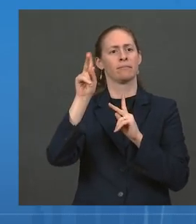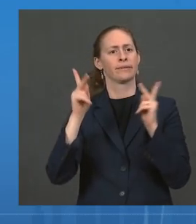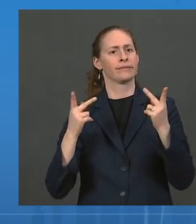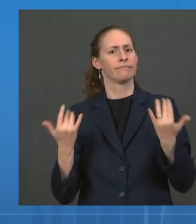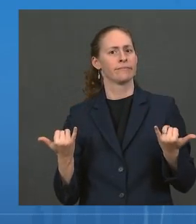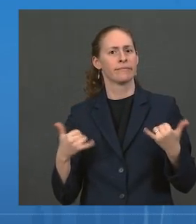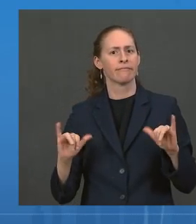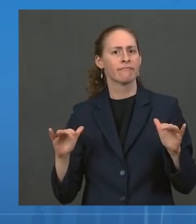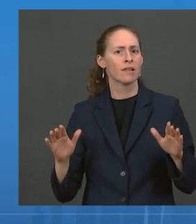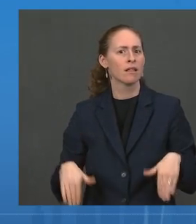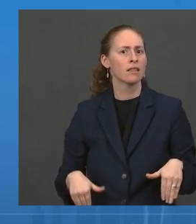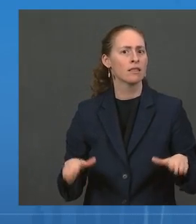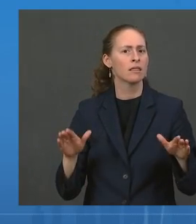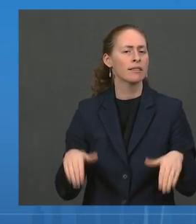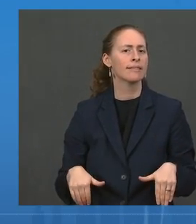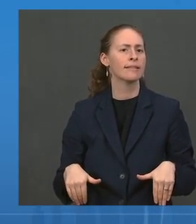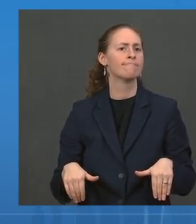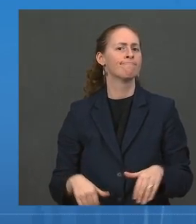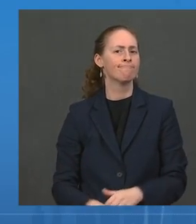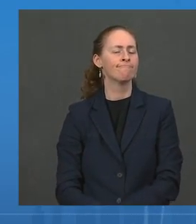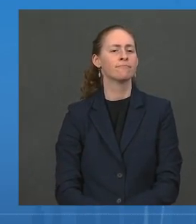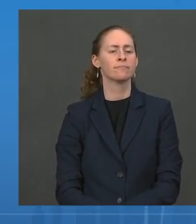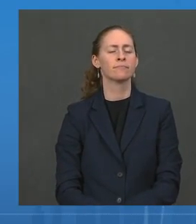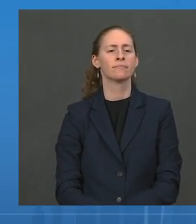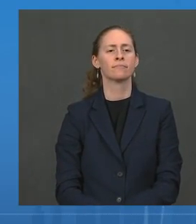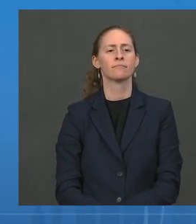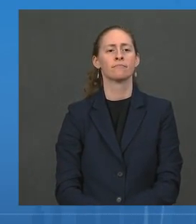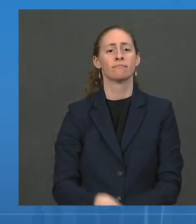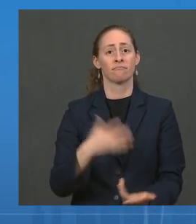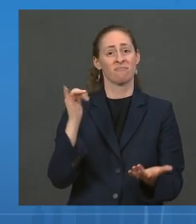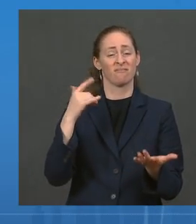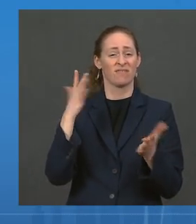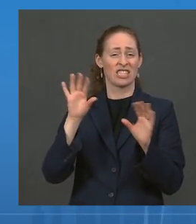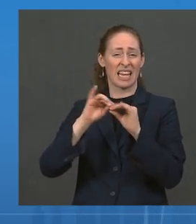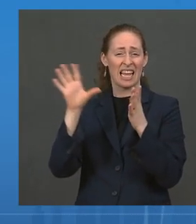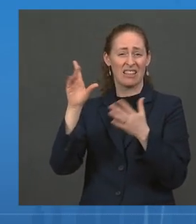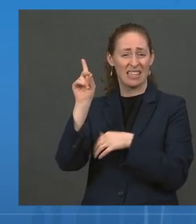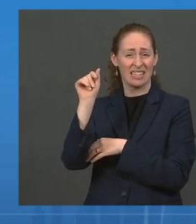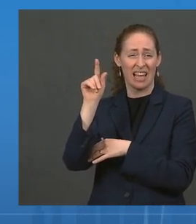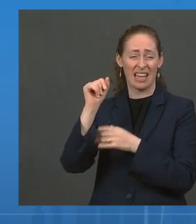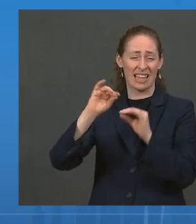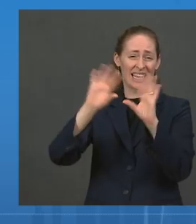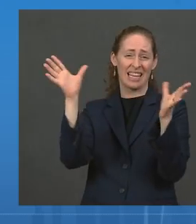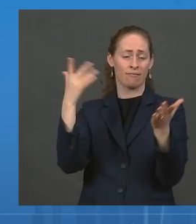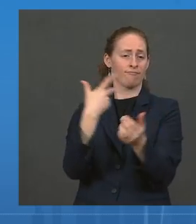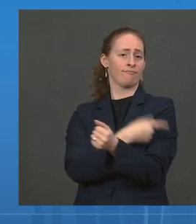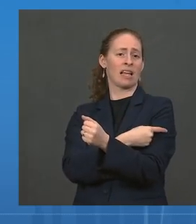The data that I show you do not lie. Vaccines protect you, your family, and your community.